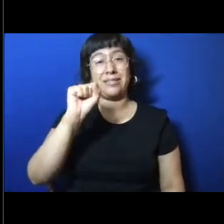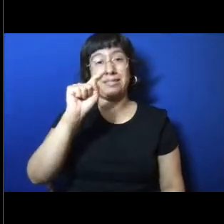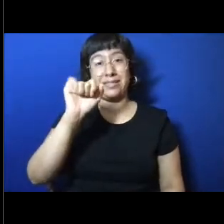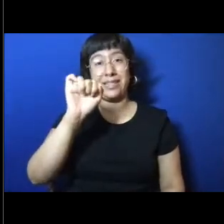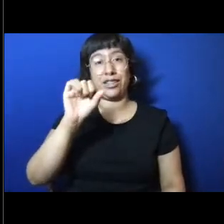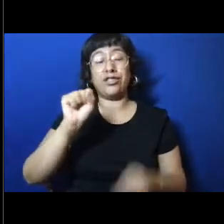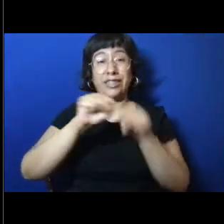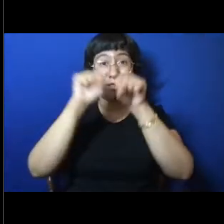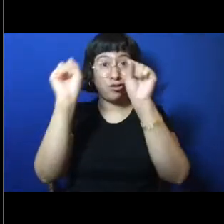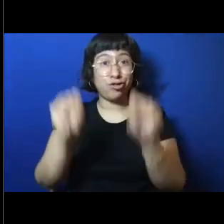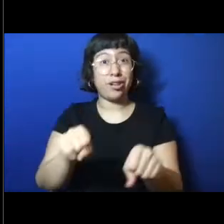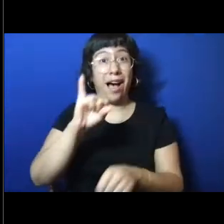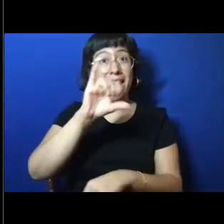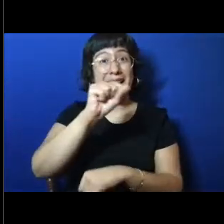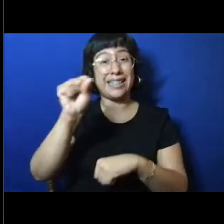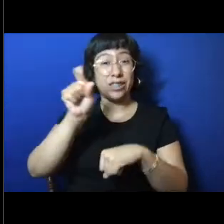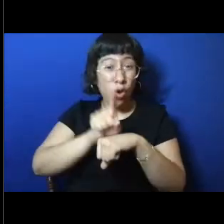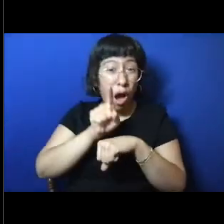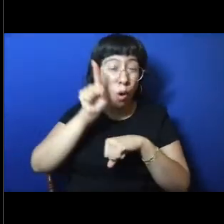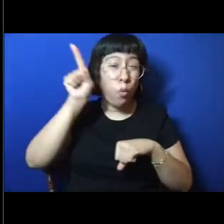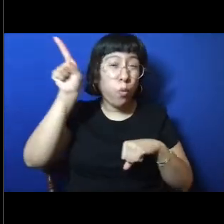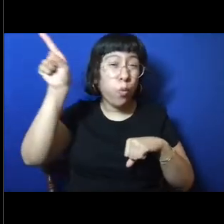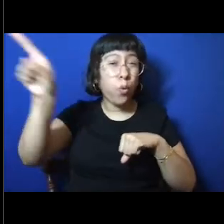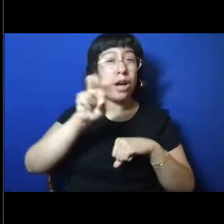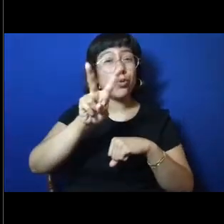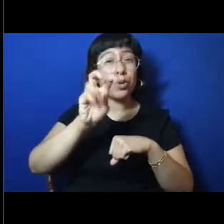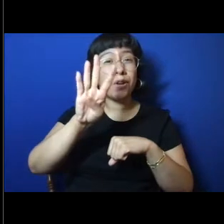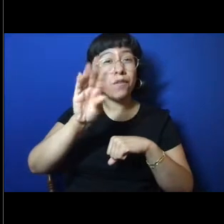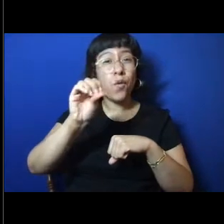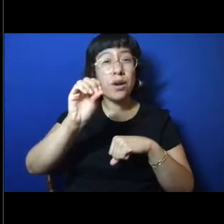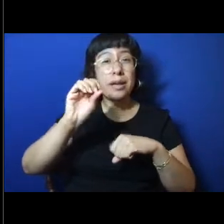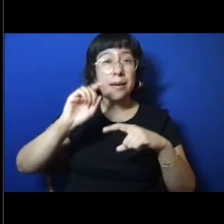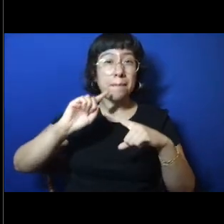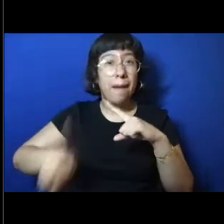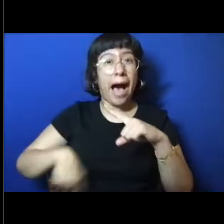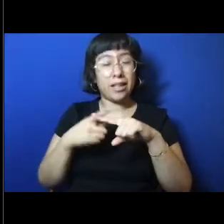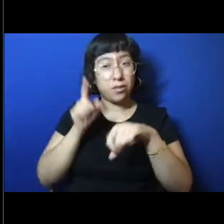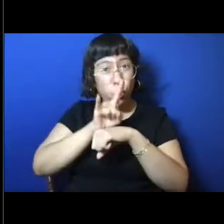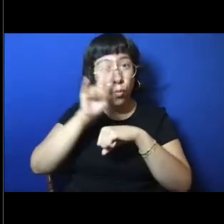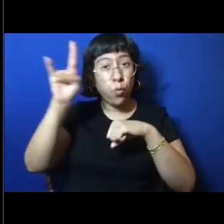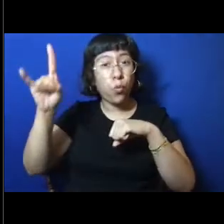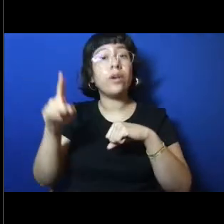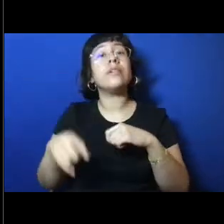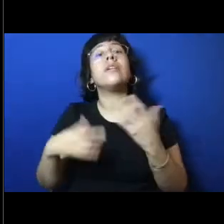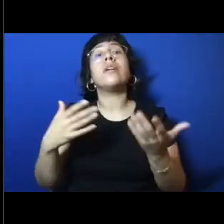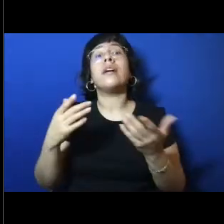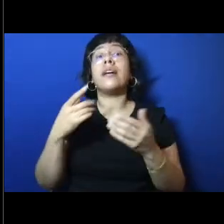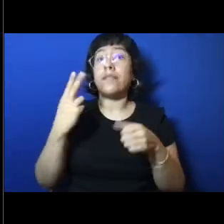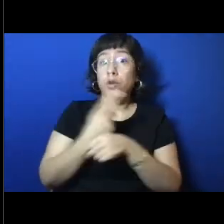you're a little bit farther out, you're up around here at 500 miles. A lot of you use GPS for various things.